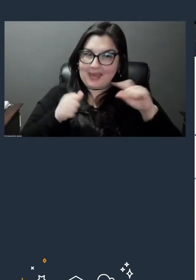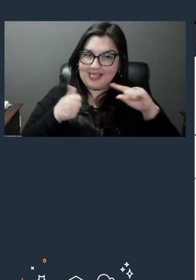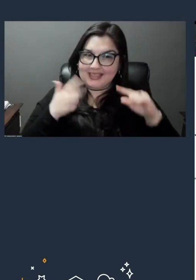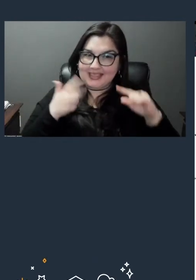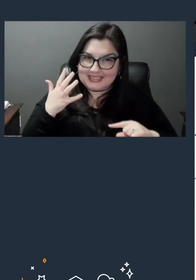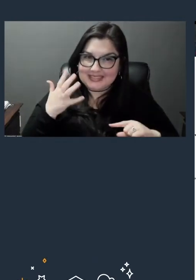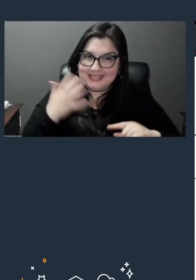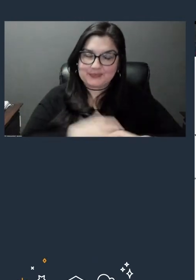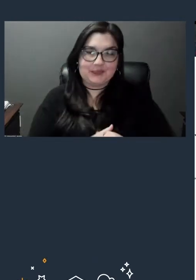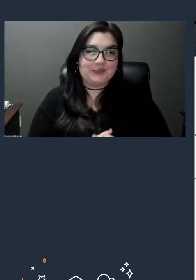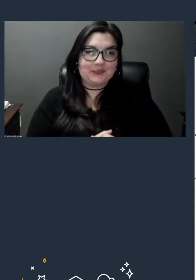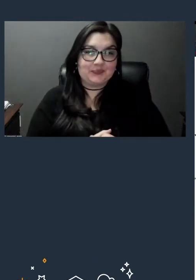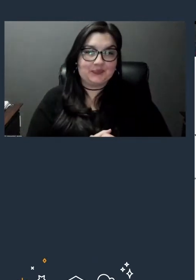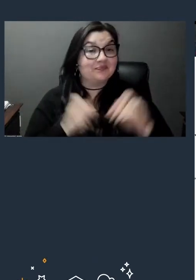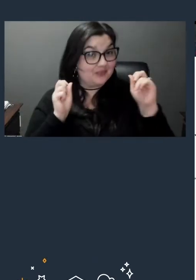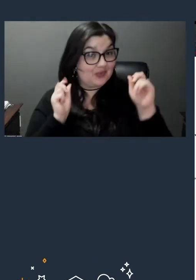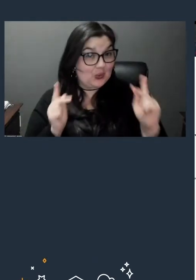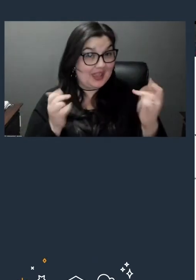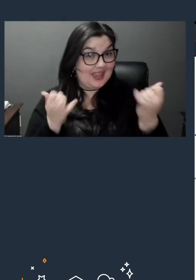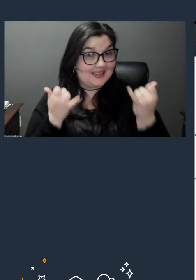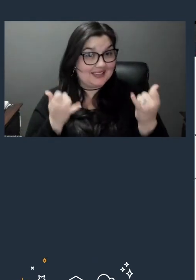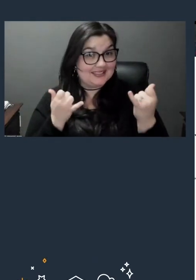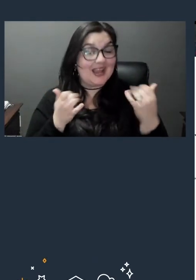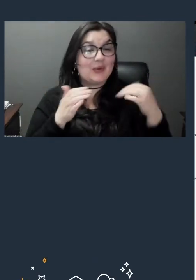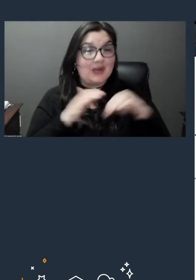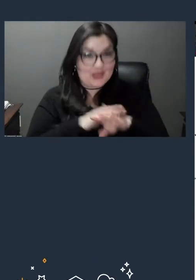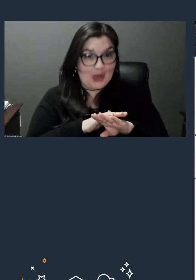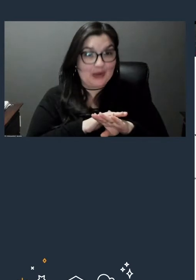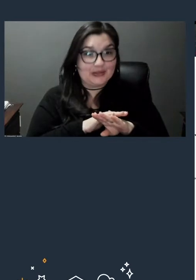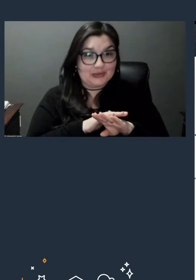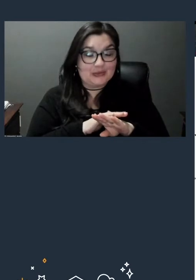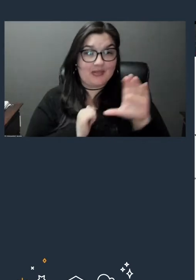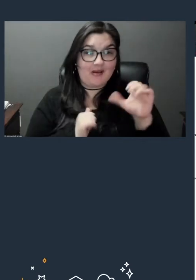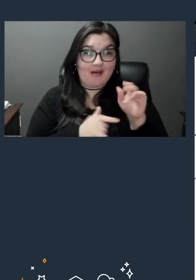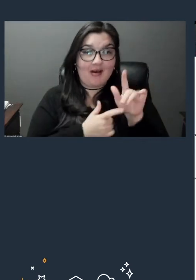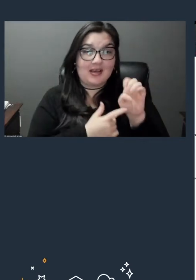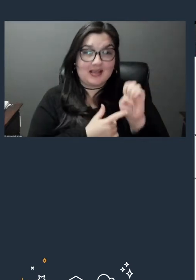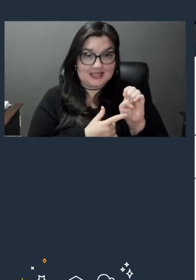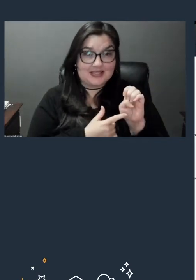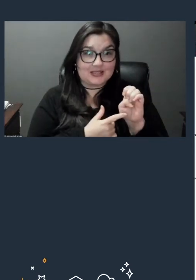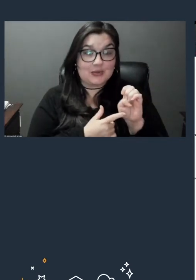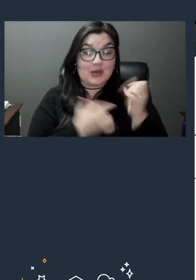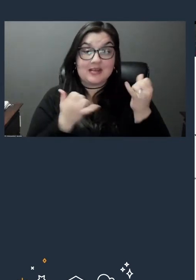Okay, here I'm logging to the S3 console and I wanna call your attention to the left navigation pane,